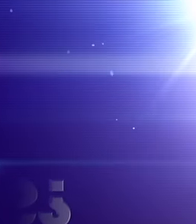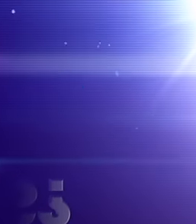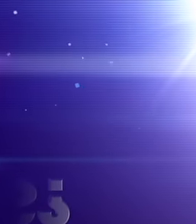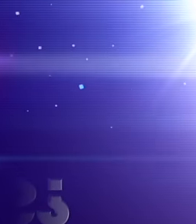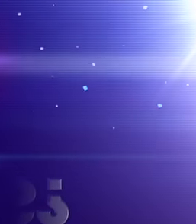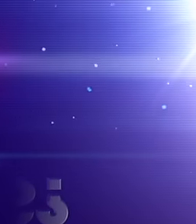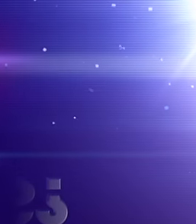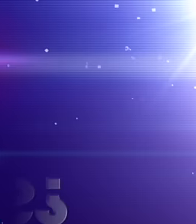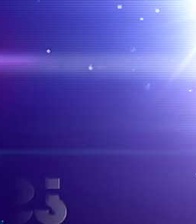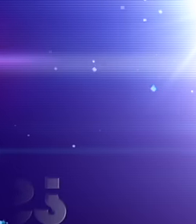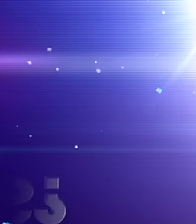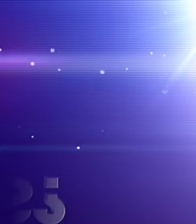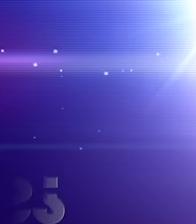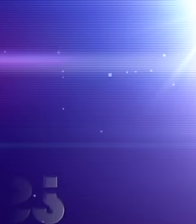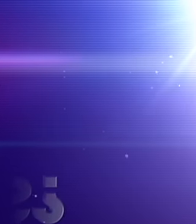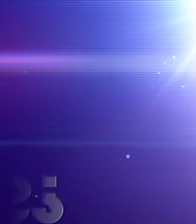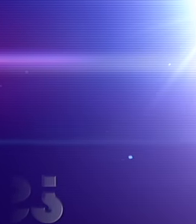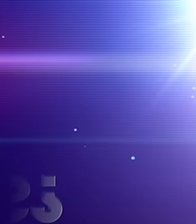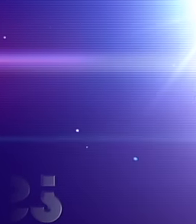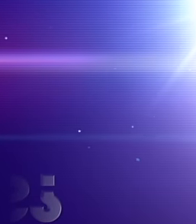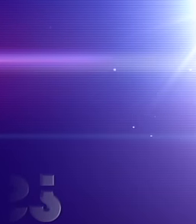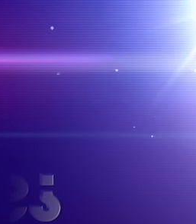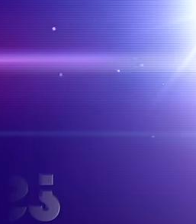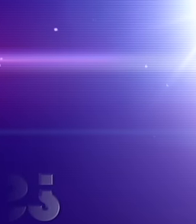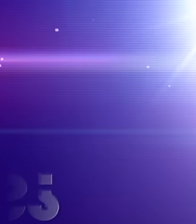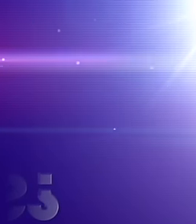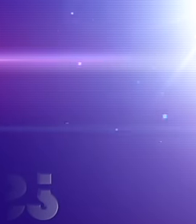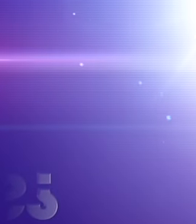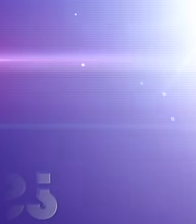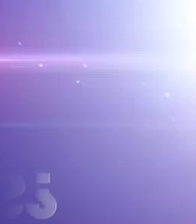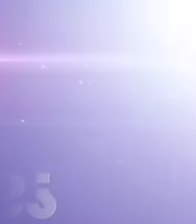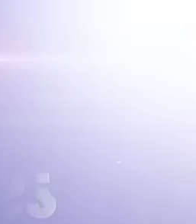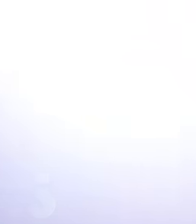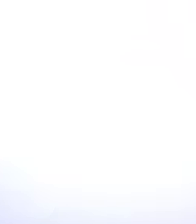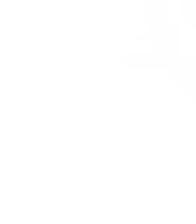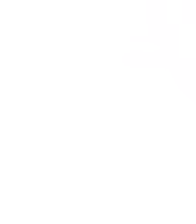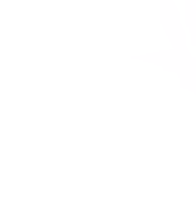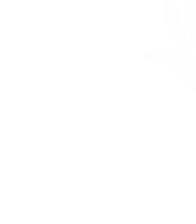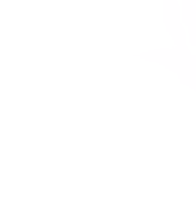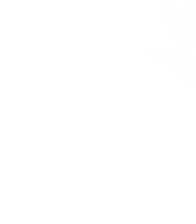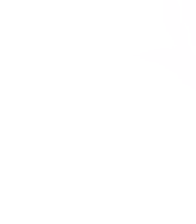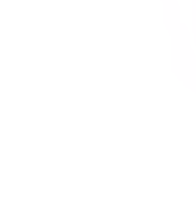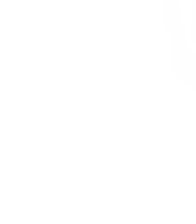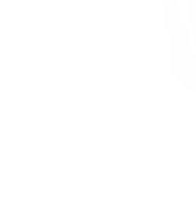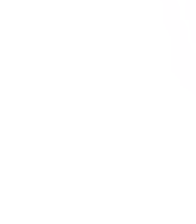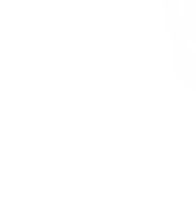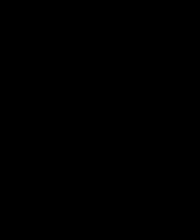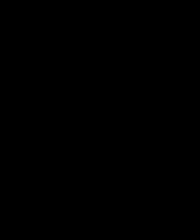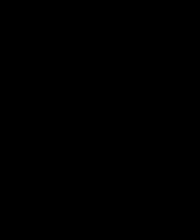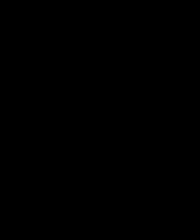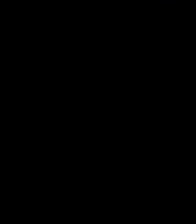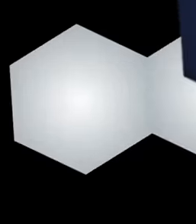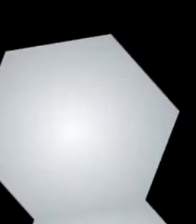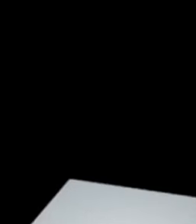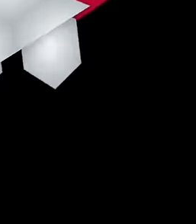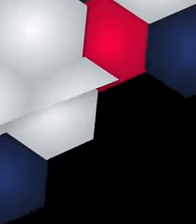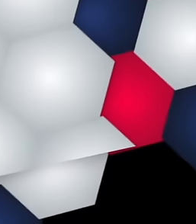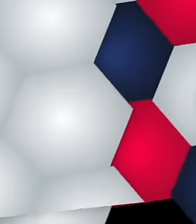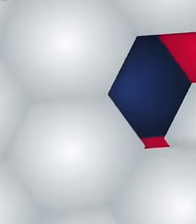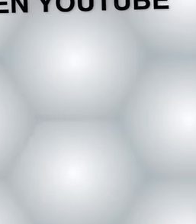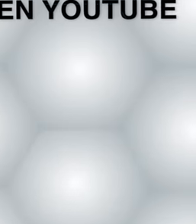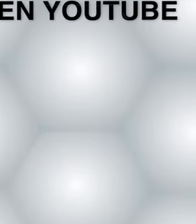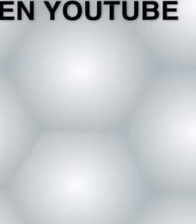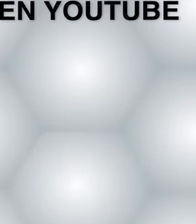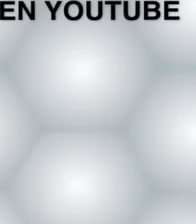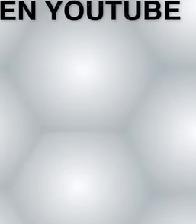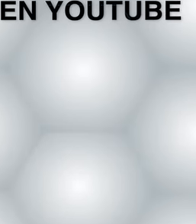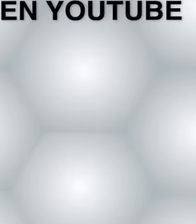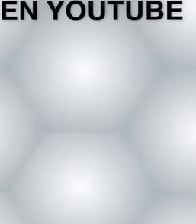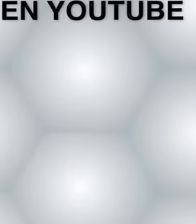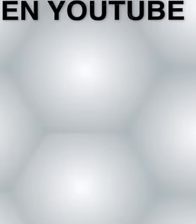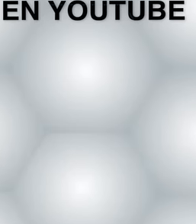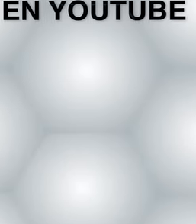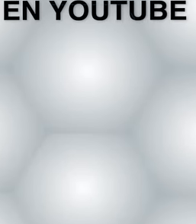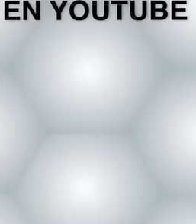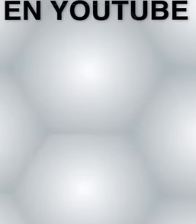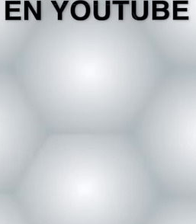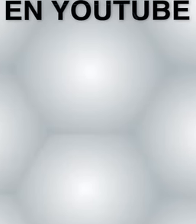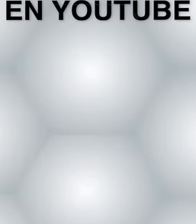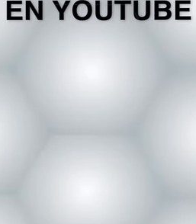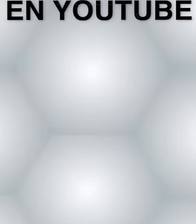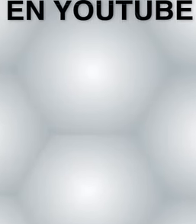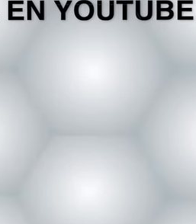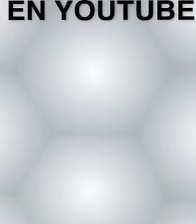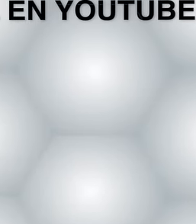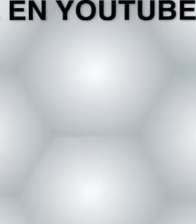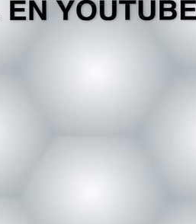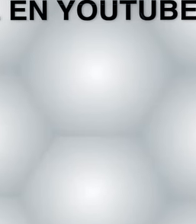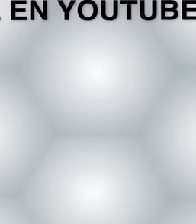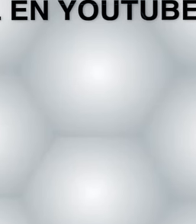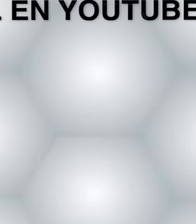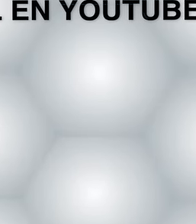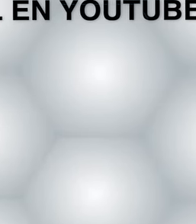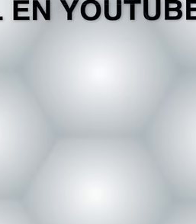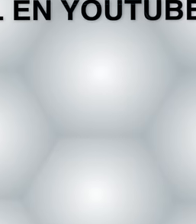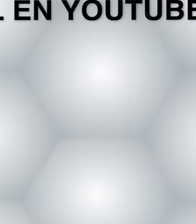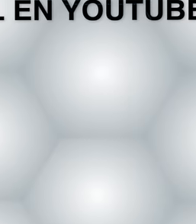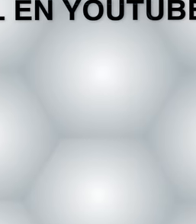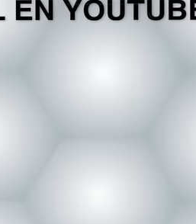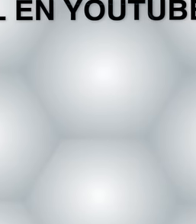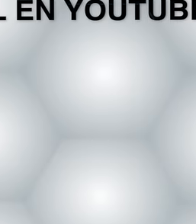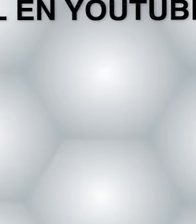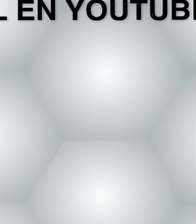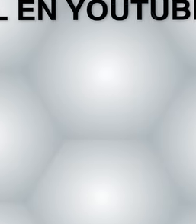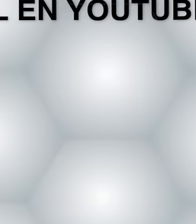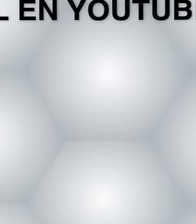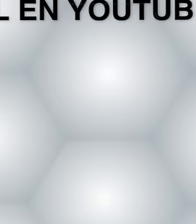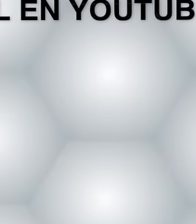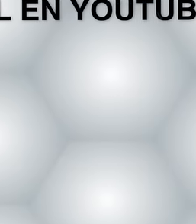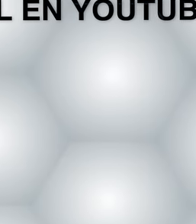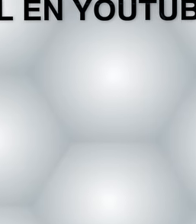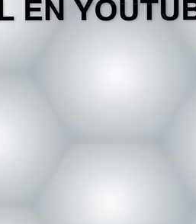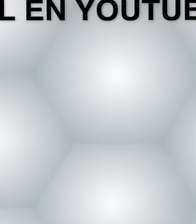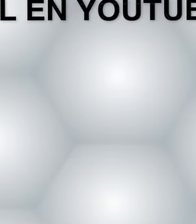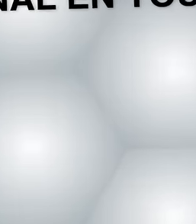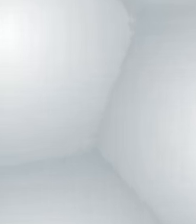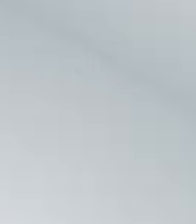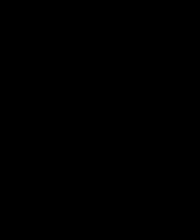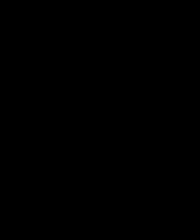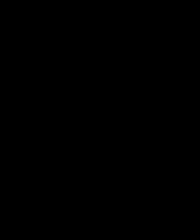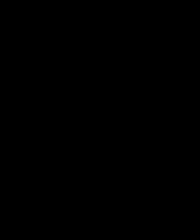you ah